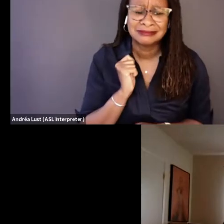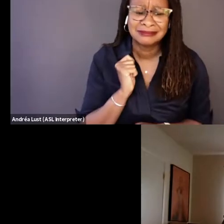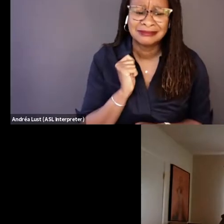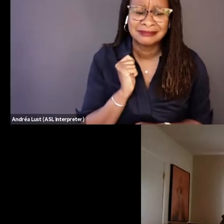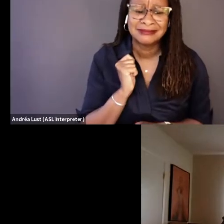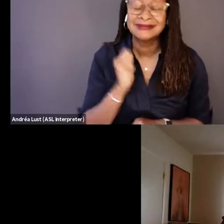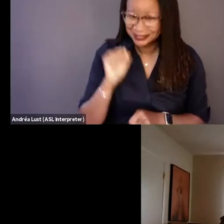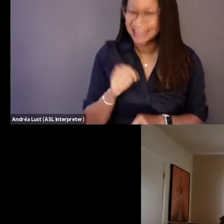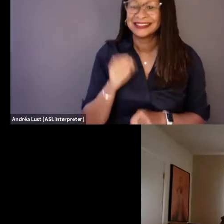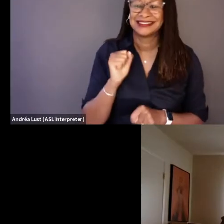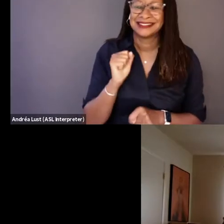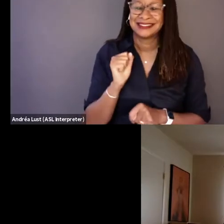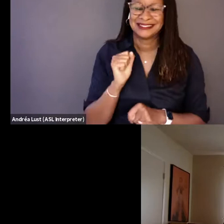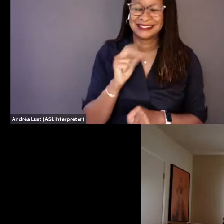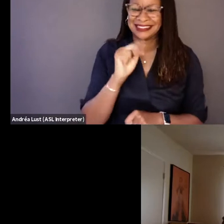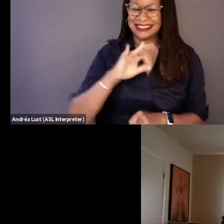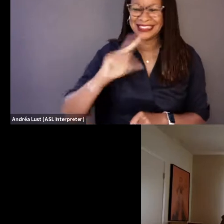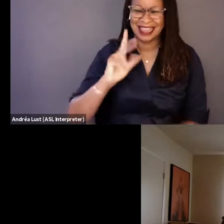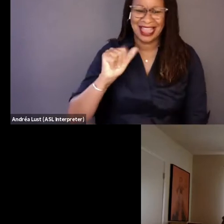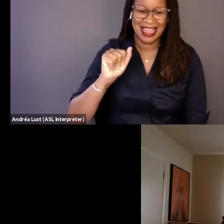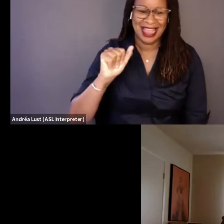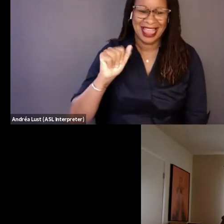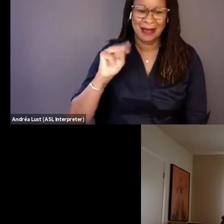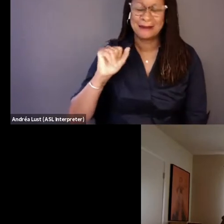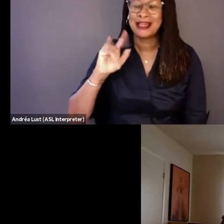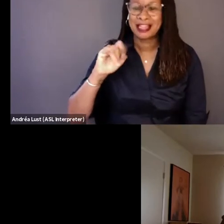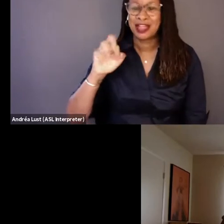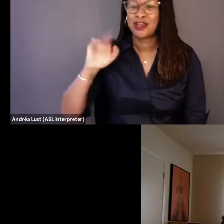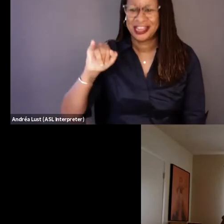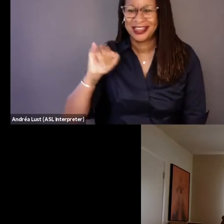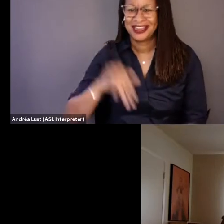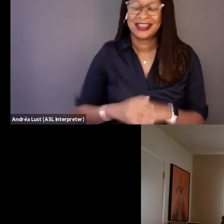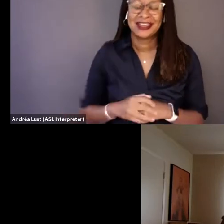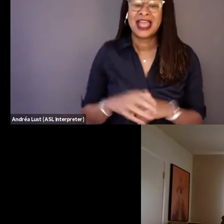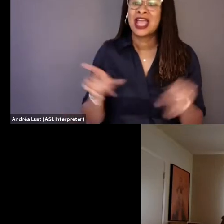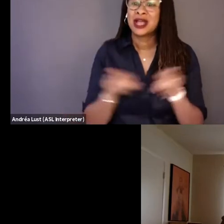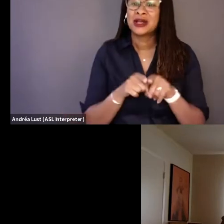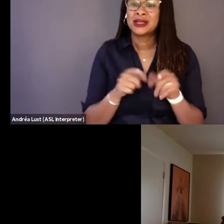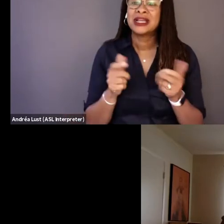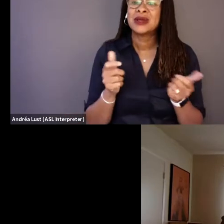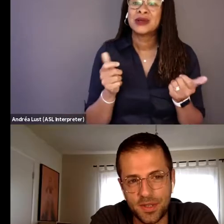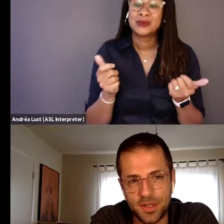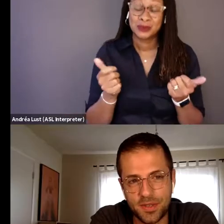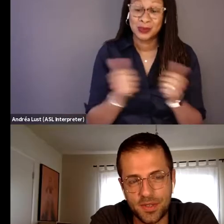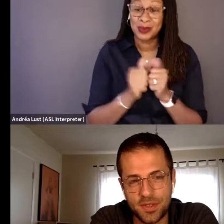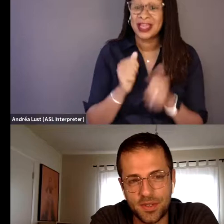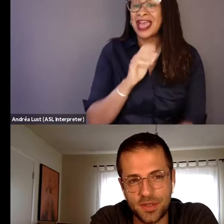Yes, and so I'm absolutely happy to be here with Nick Cammilleri and Zackary Drucker.